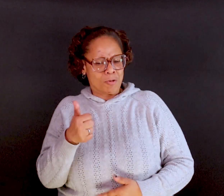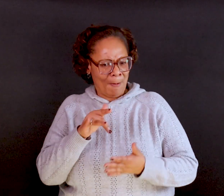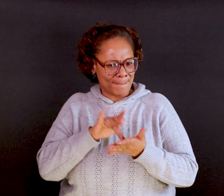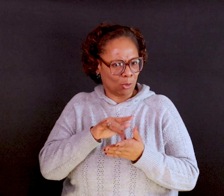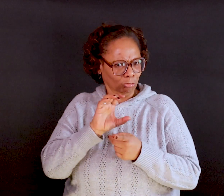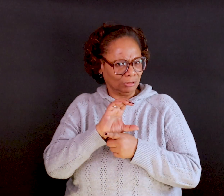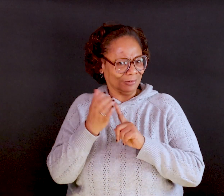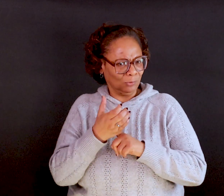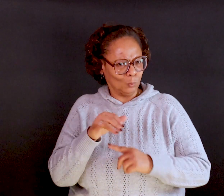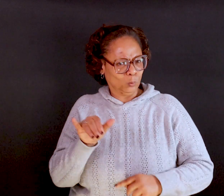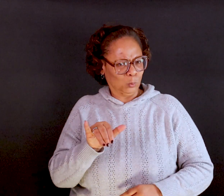Other medical conditions,